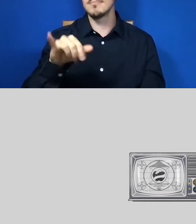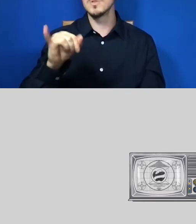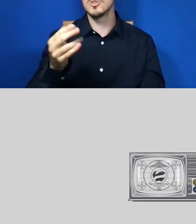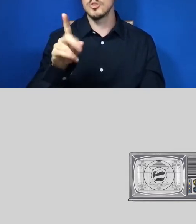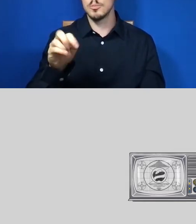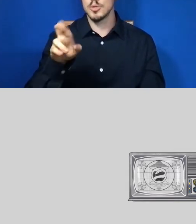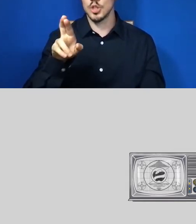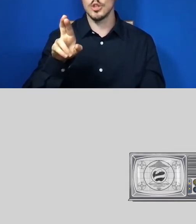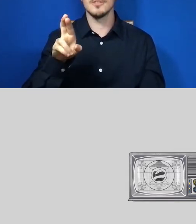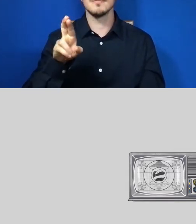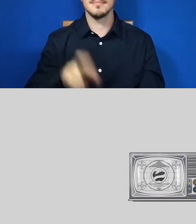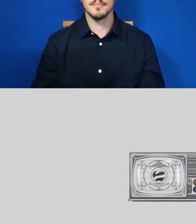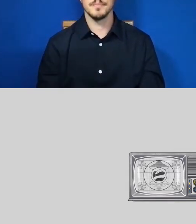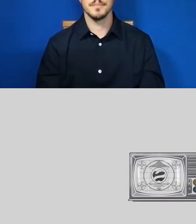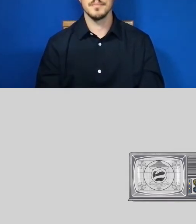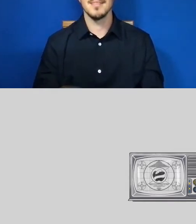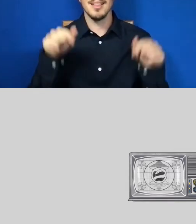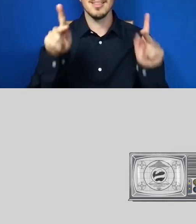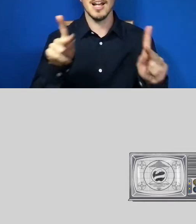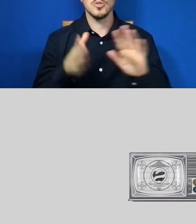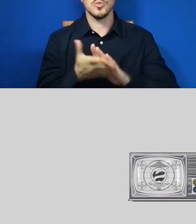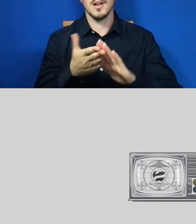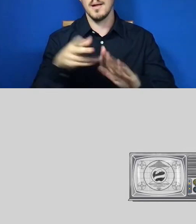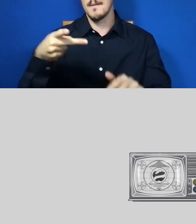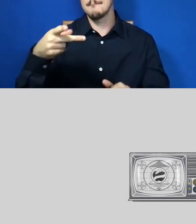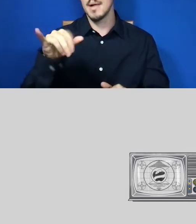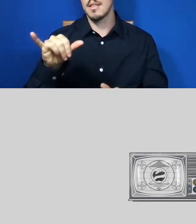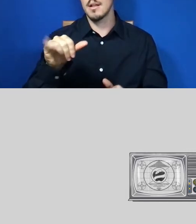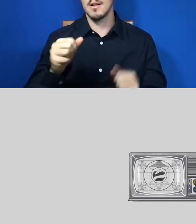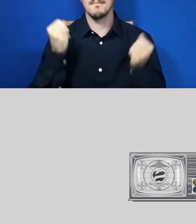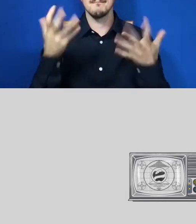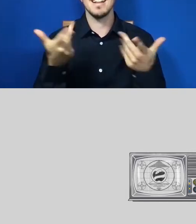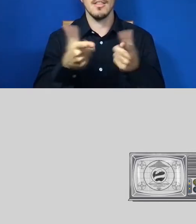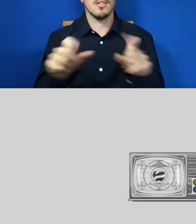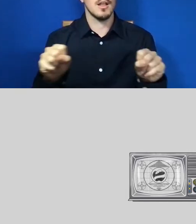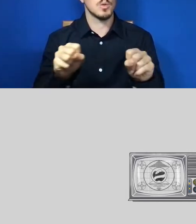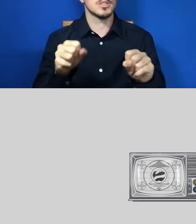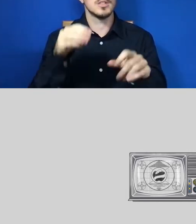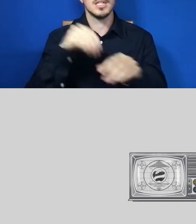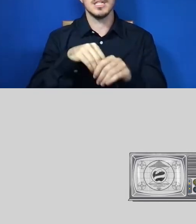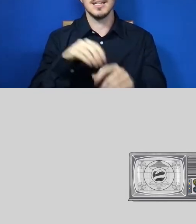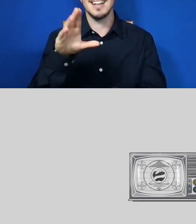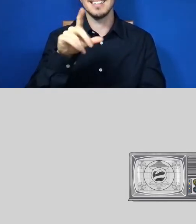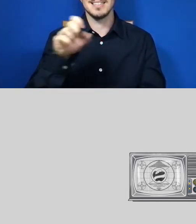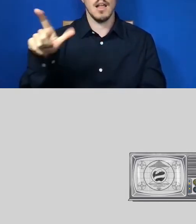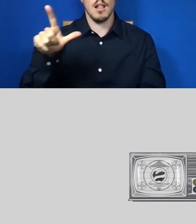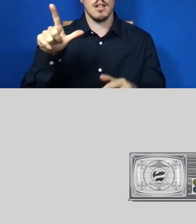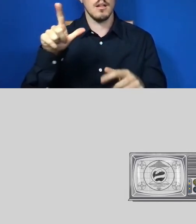Jupyter Notebook allows you to run Python, (mutters) and many other languages in a cell-based format.